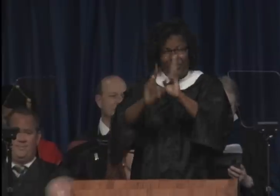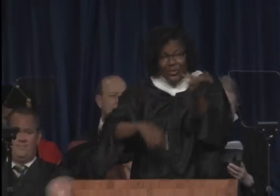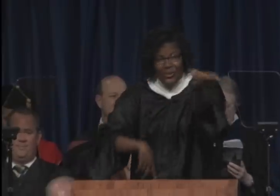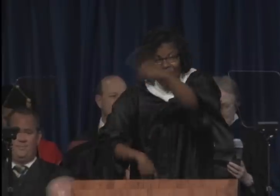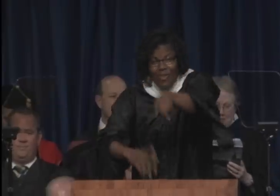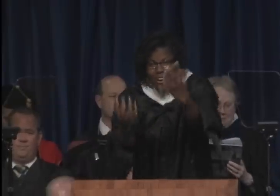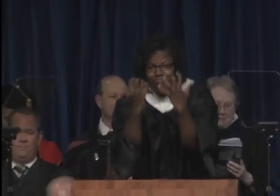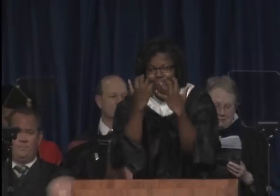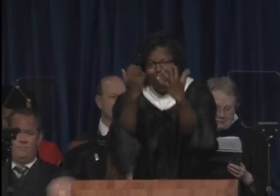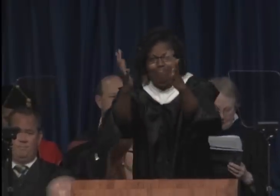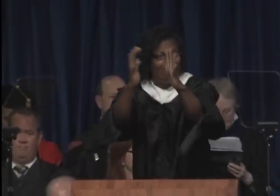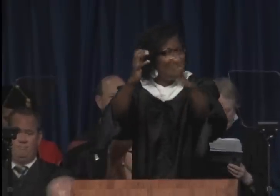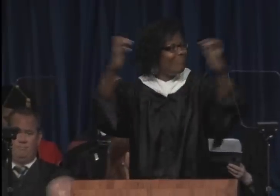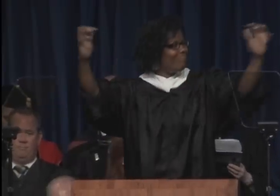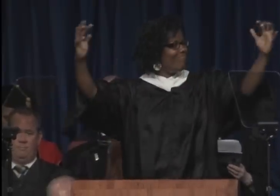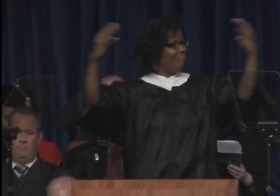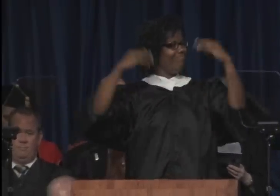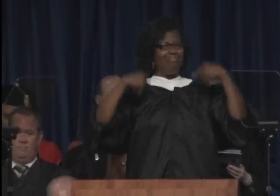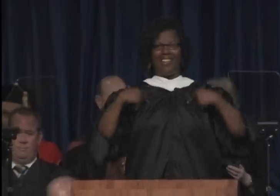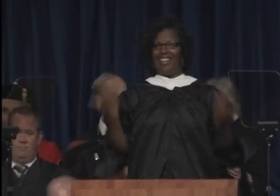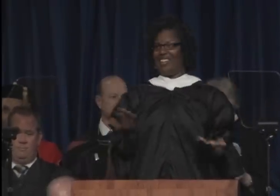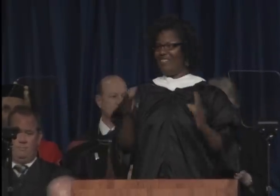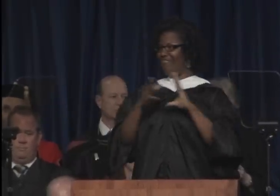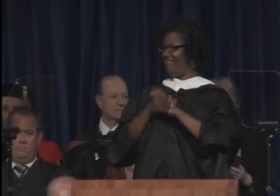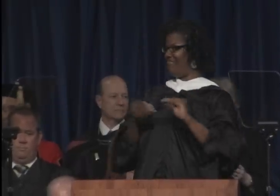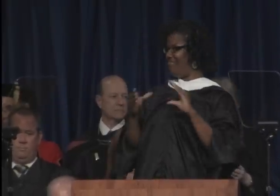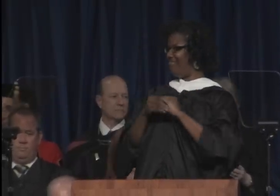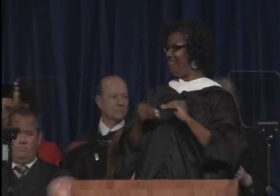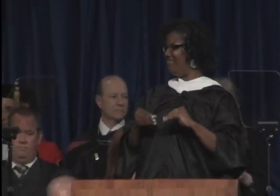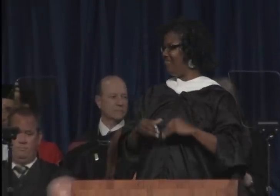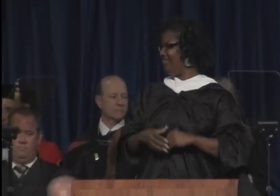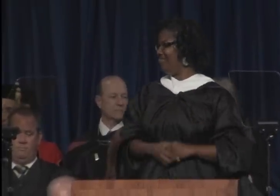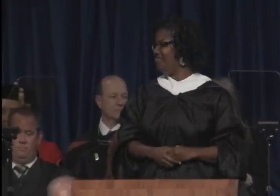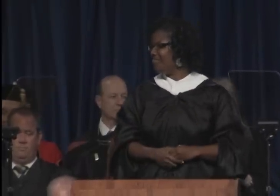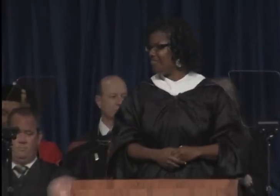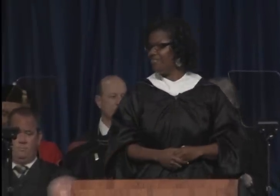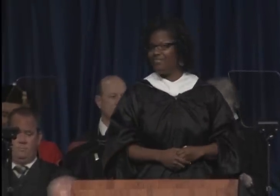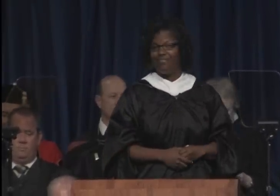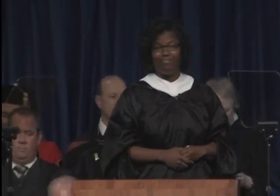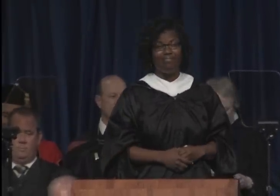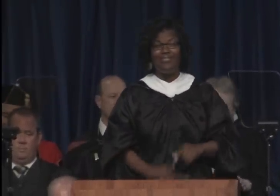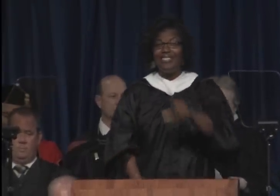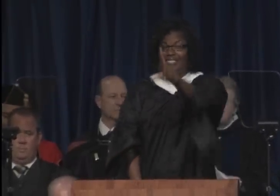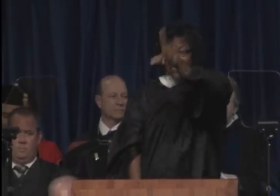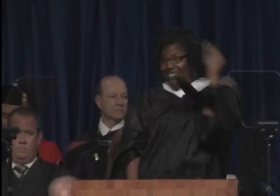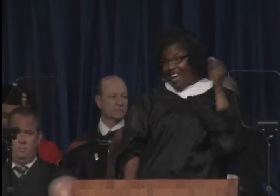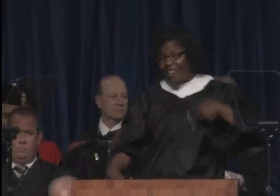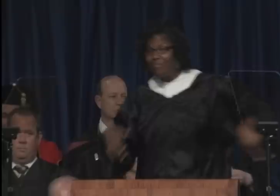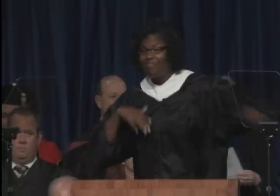I feel very honored to be standing here before you all.